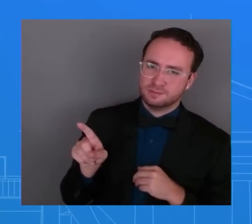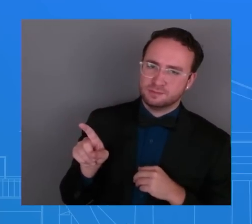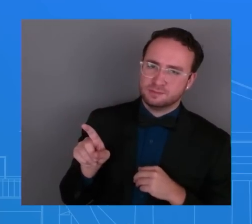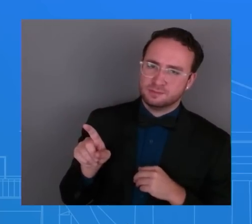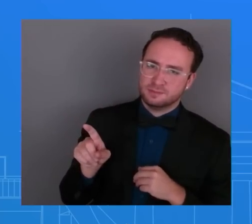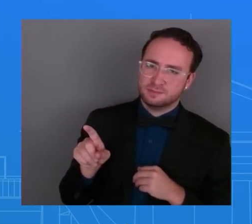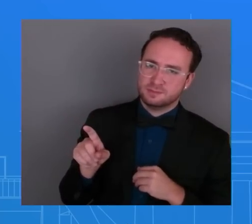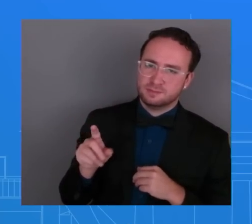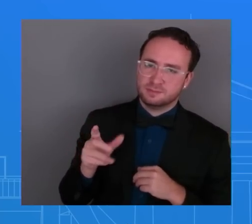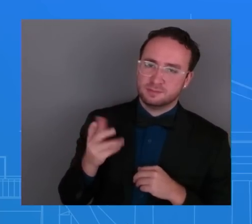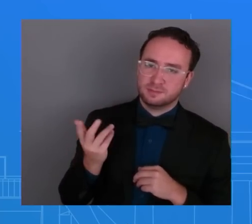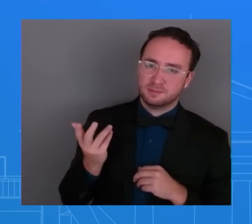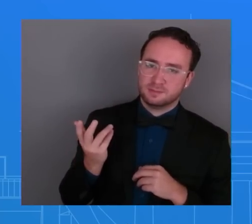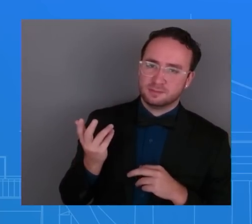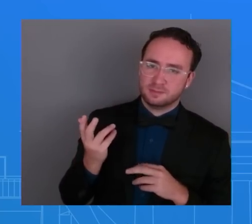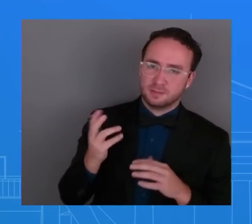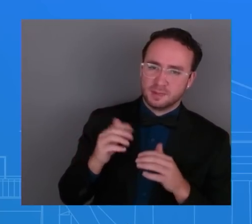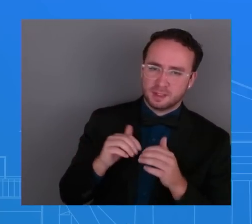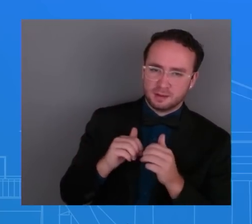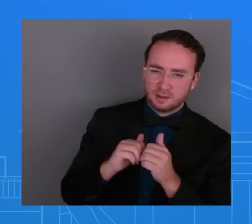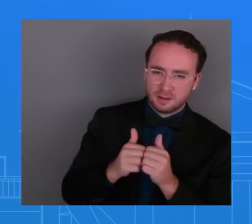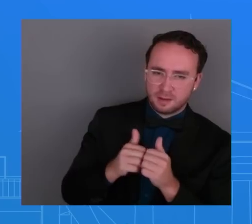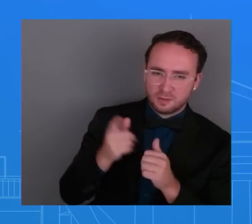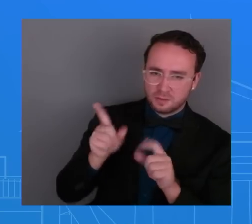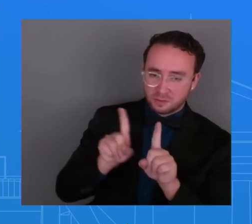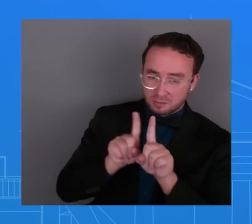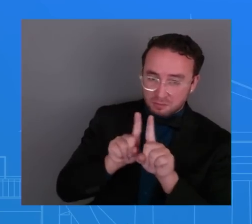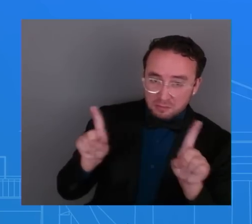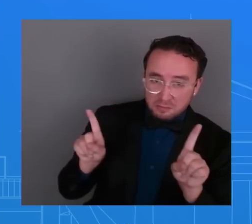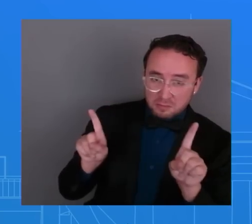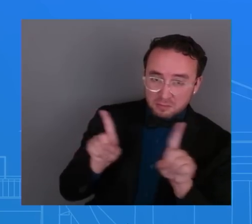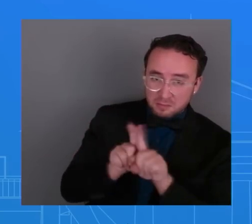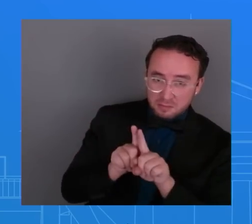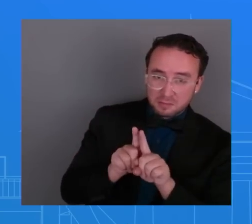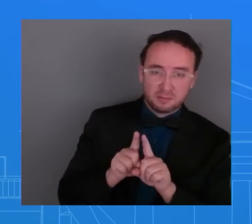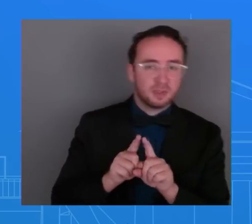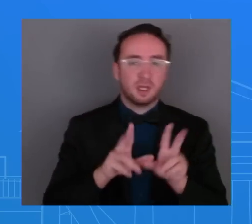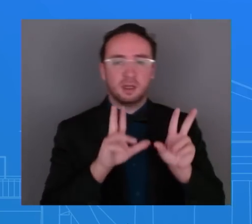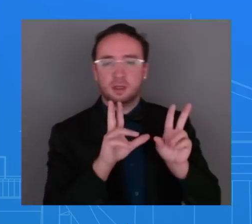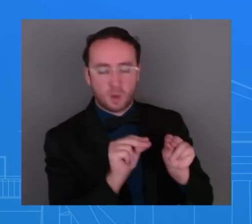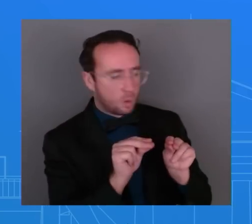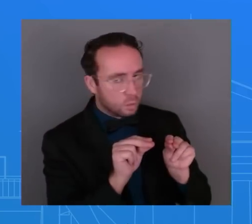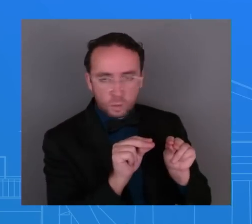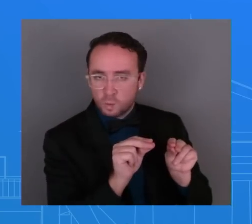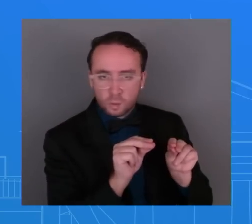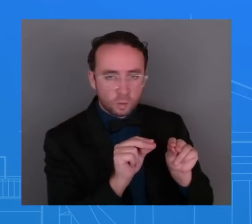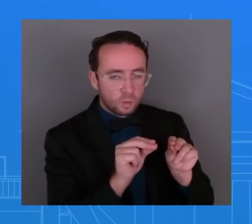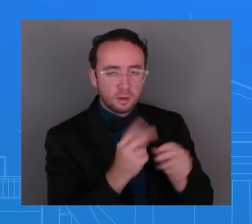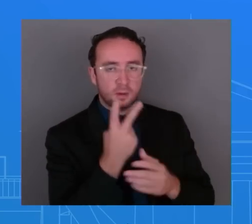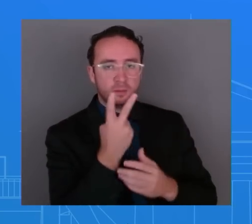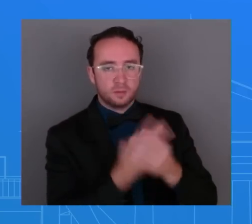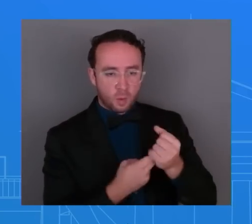She's played a role, whether it is being on the floor of the Senate -- right? getting really important legislations to --